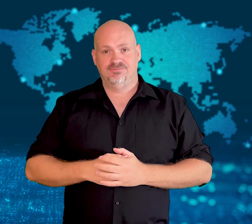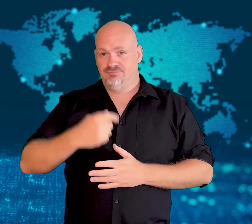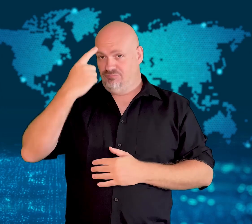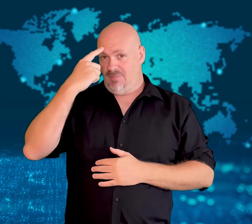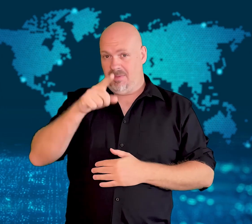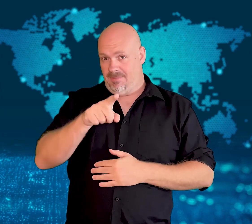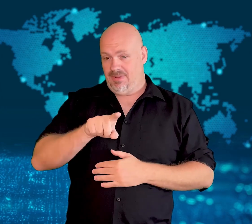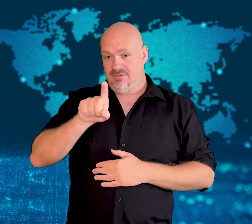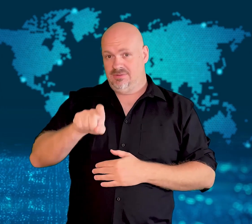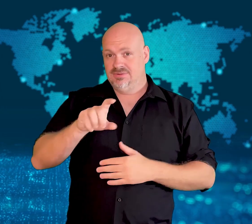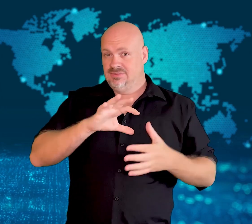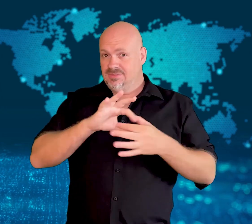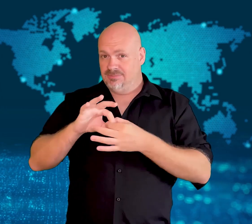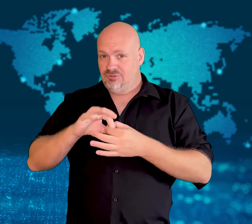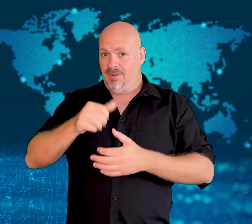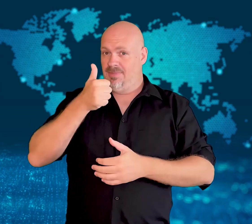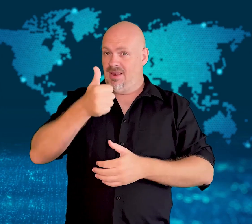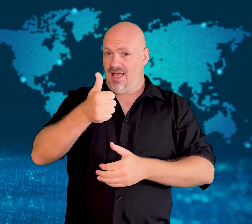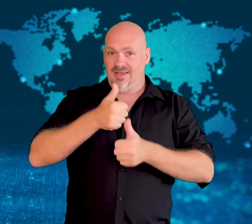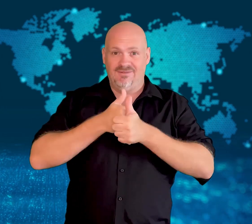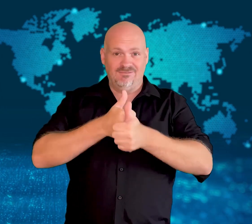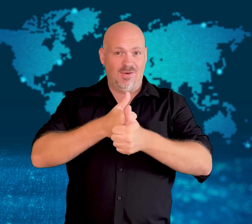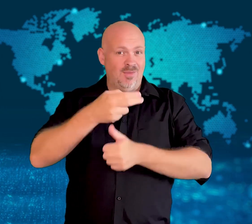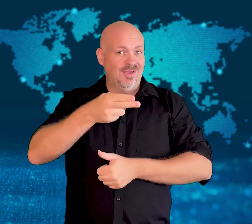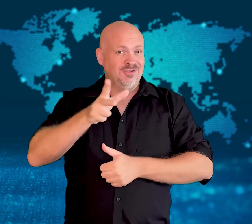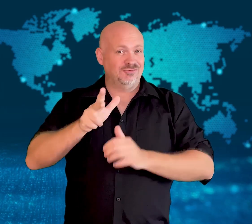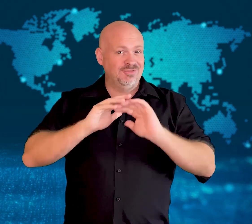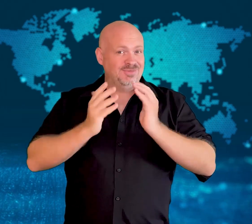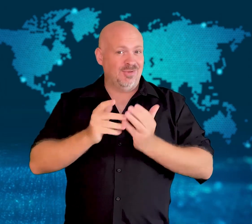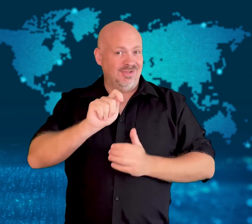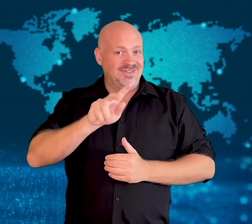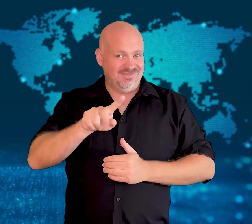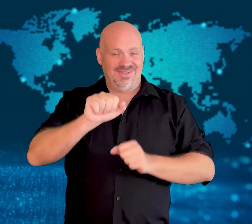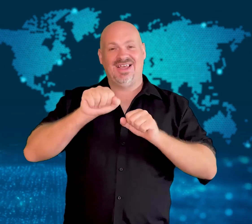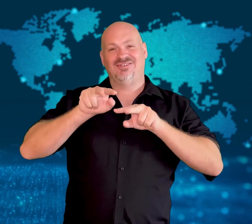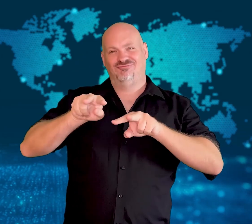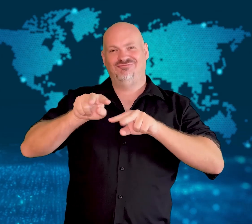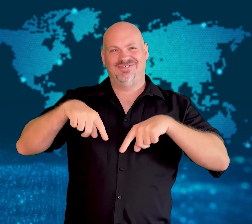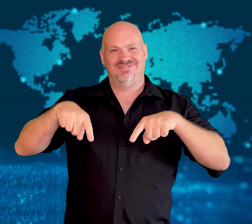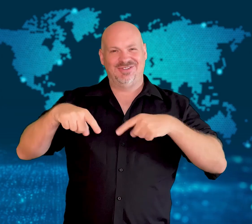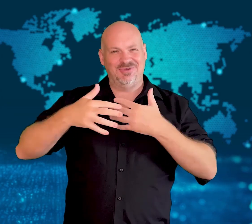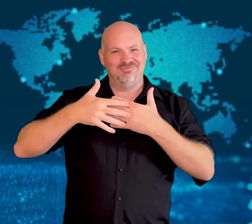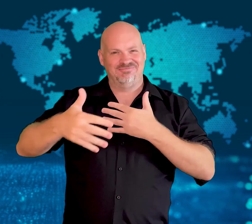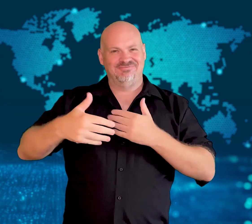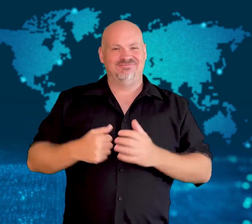Don't forget to subscribe, like, and follow H3 World TV to get new video updates!